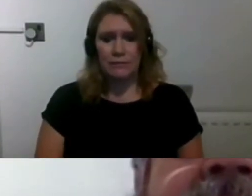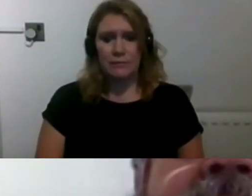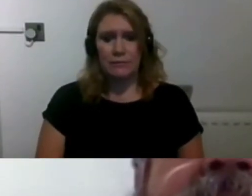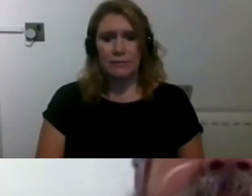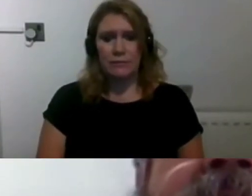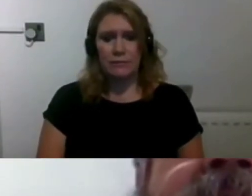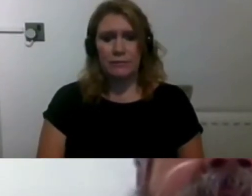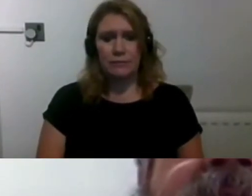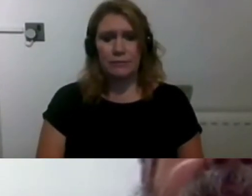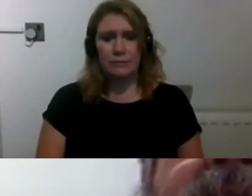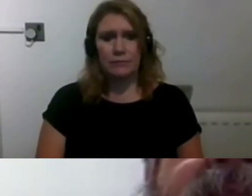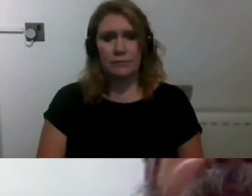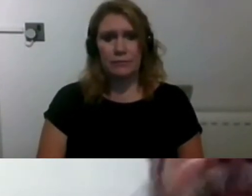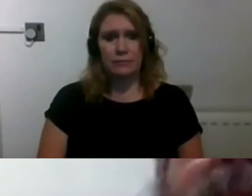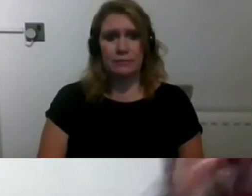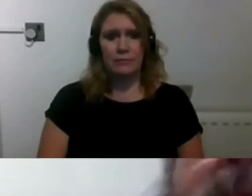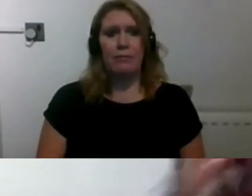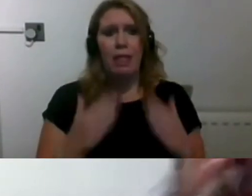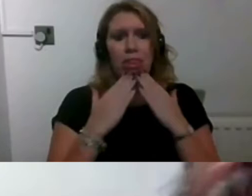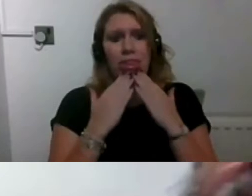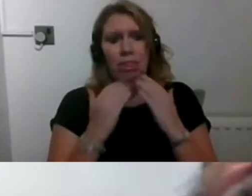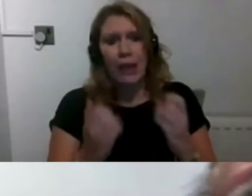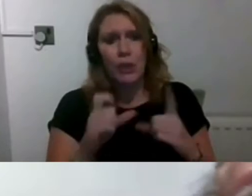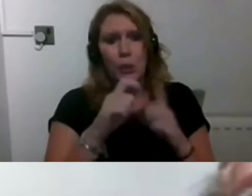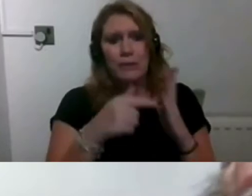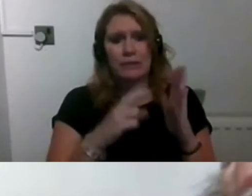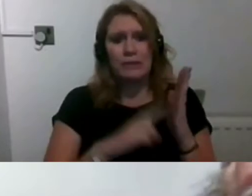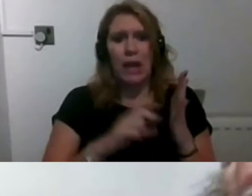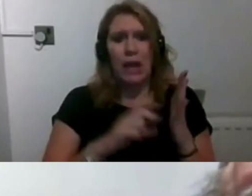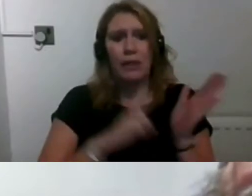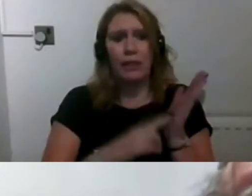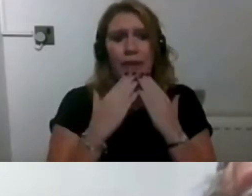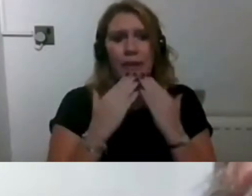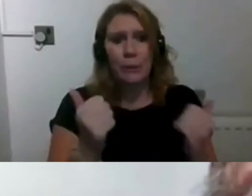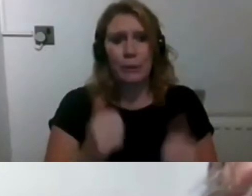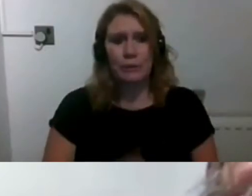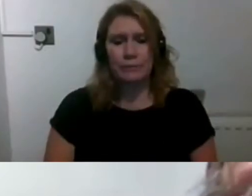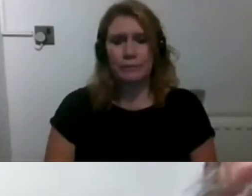Thank you. Thank you Duncan. And we just joined